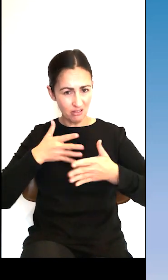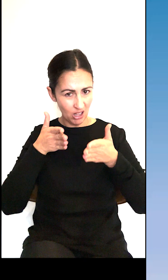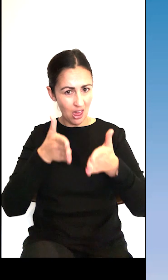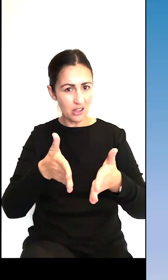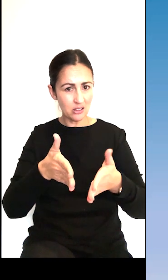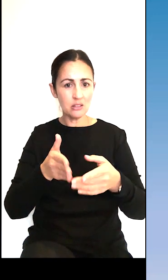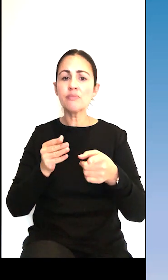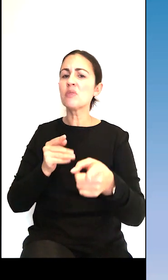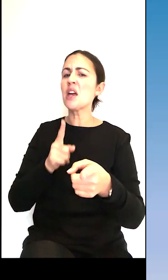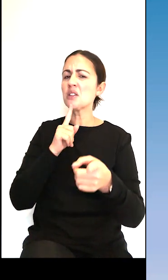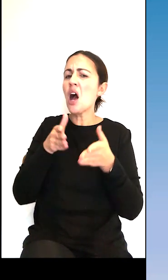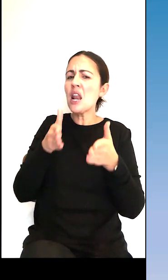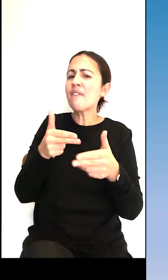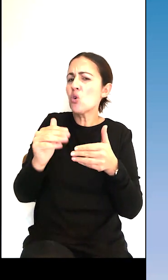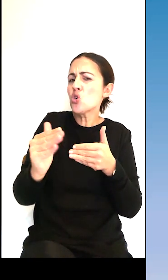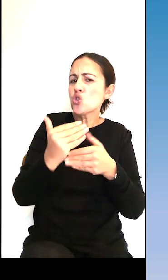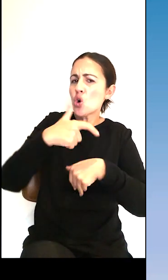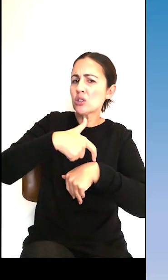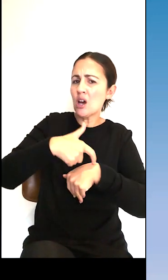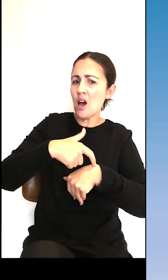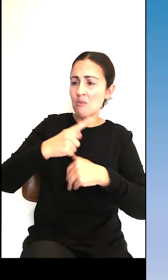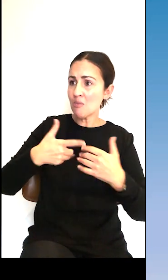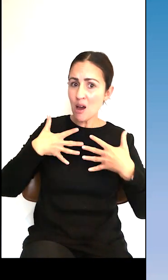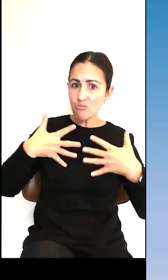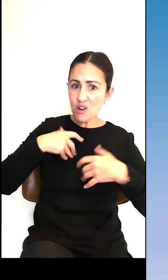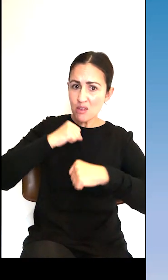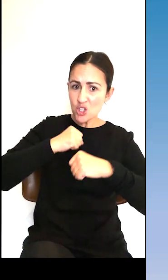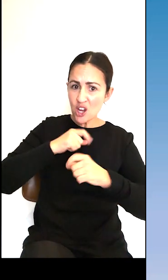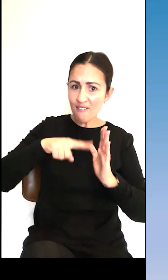but not if it was needed for the rest of a person's life? And these values